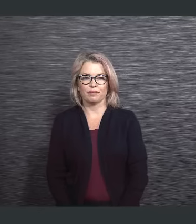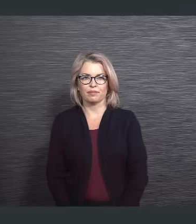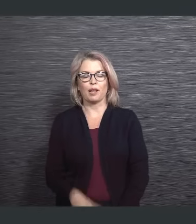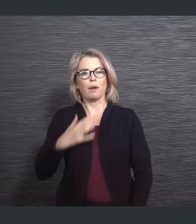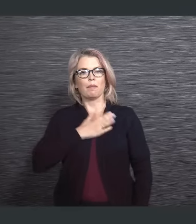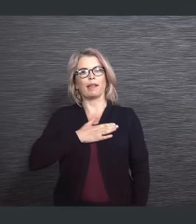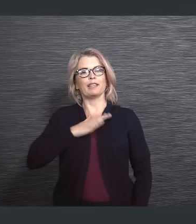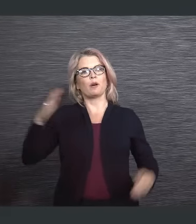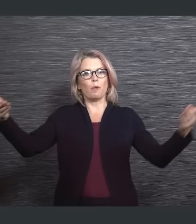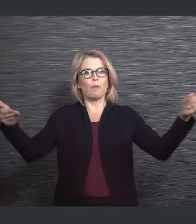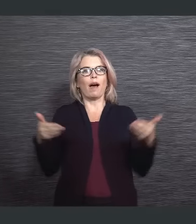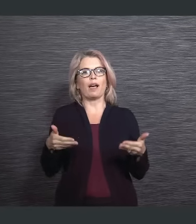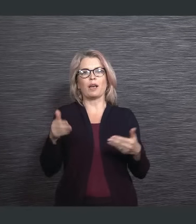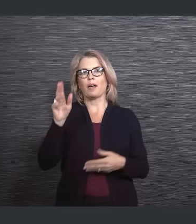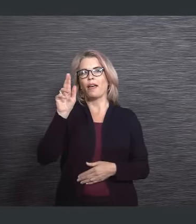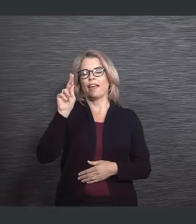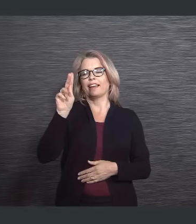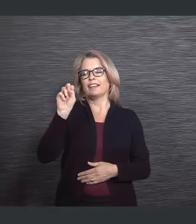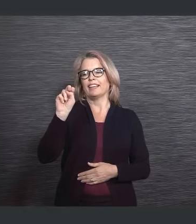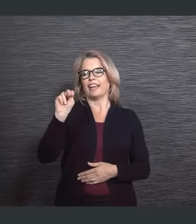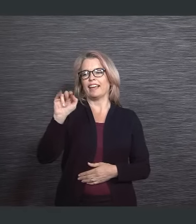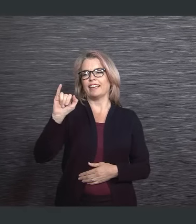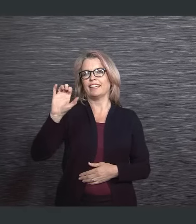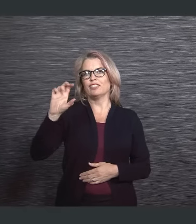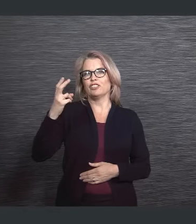Please welcome Kenichiro Yoshida